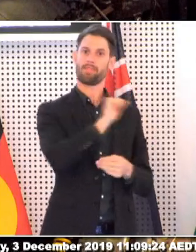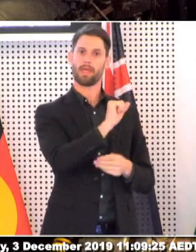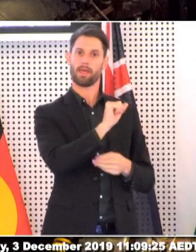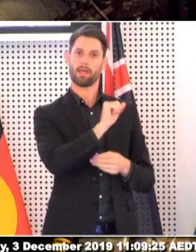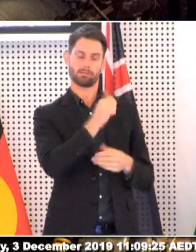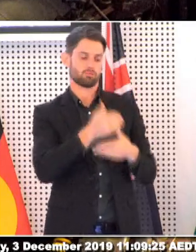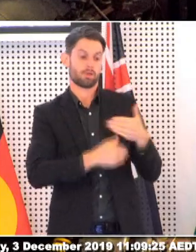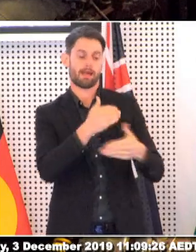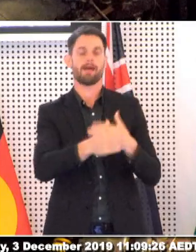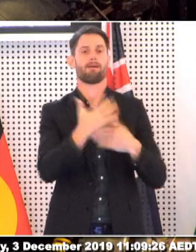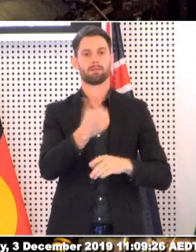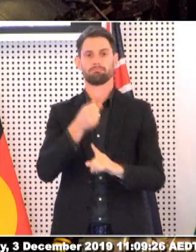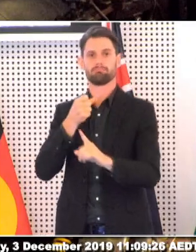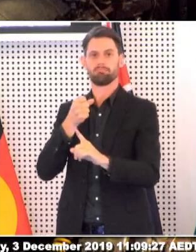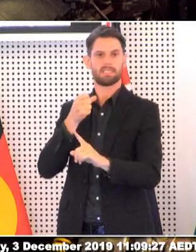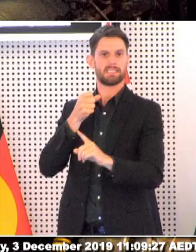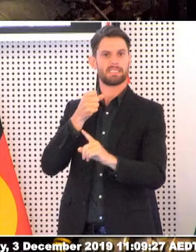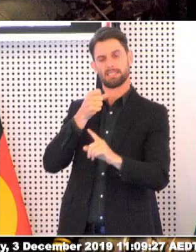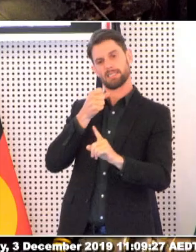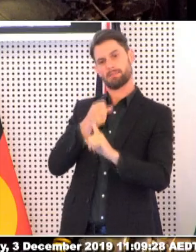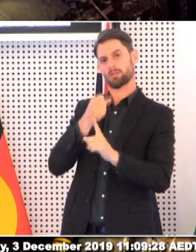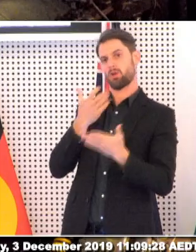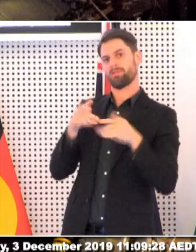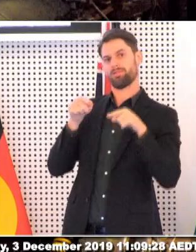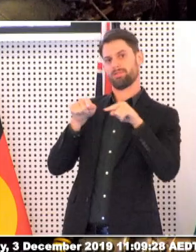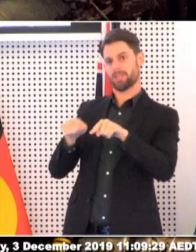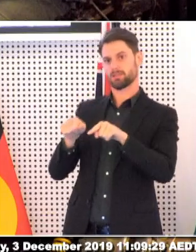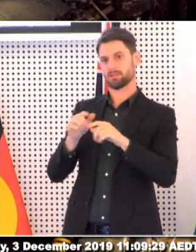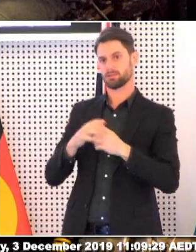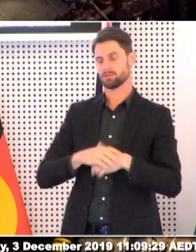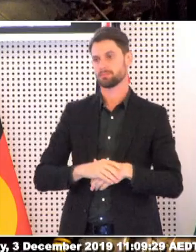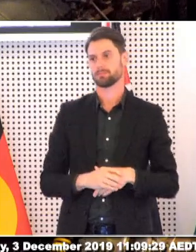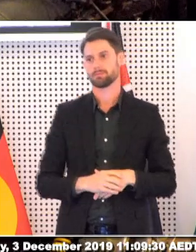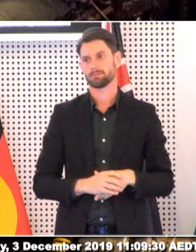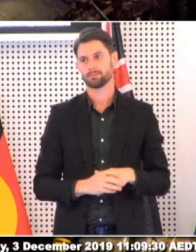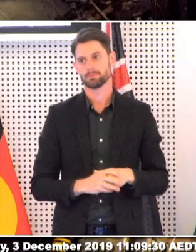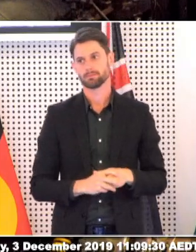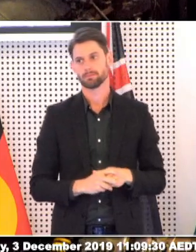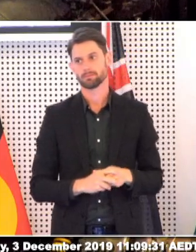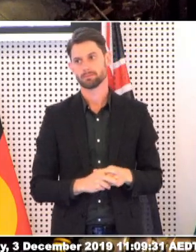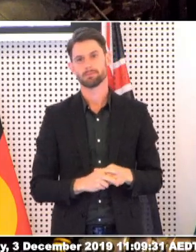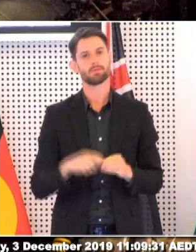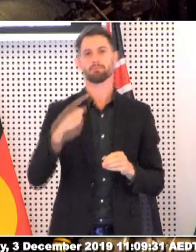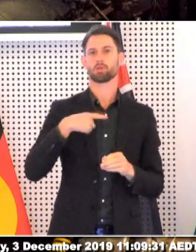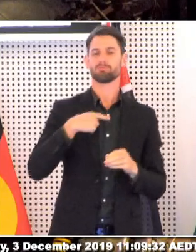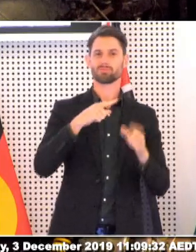This is the interface with occupational health and safety, workplace rules,